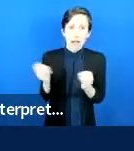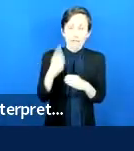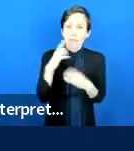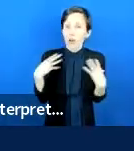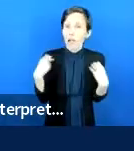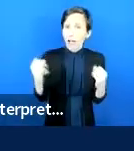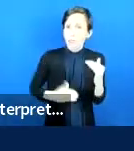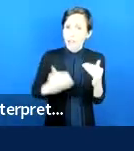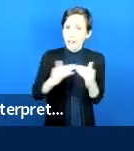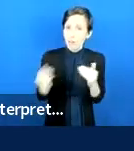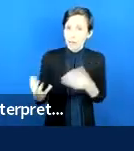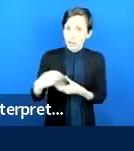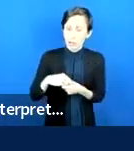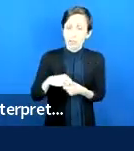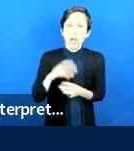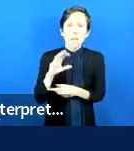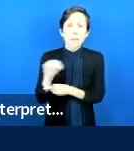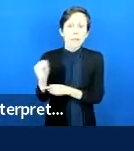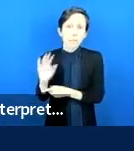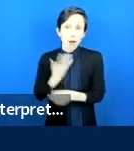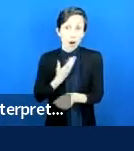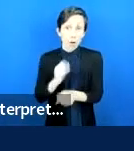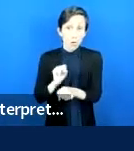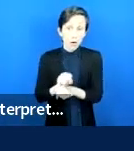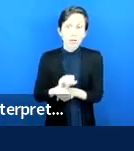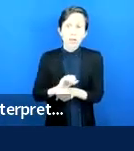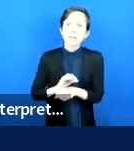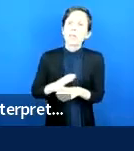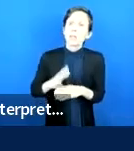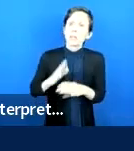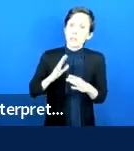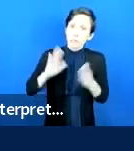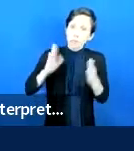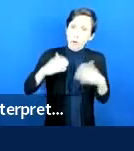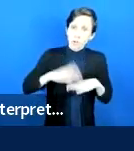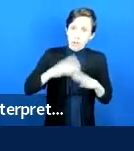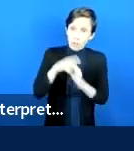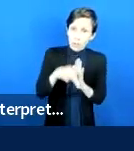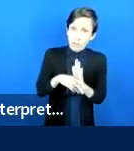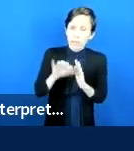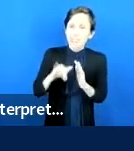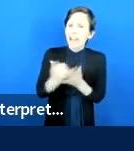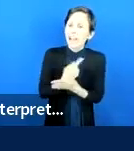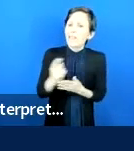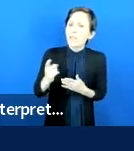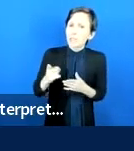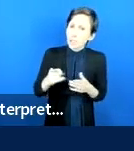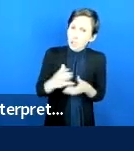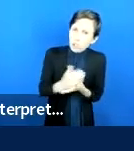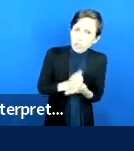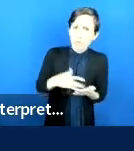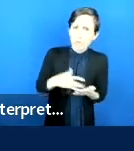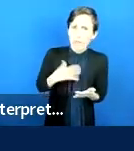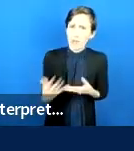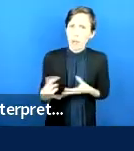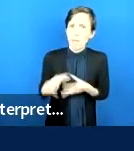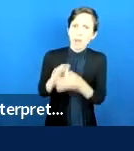At Michigan Medicine, our work is centered on the principles that everyone deserves to feel a sense of belonging and should have equitable access